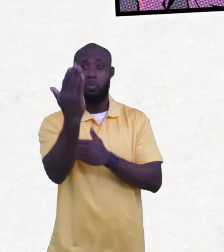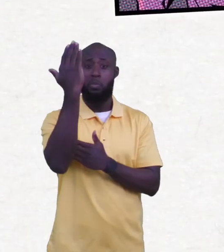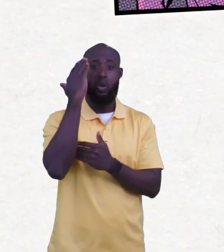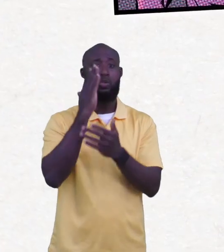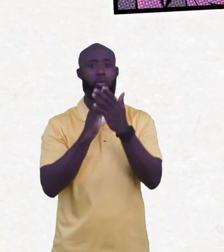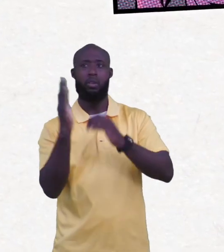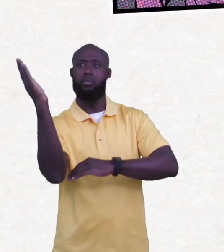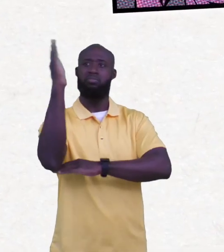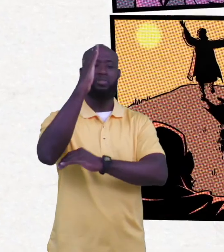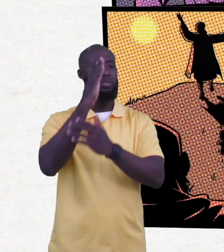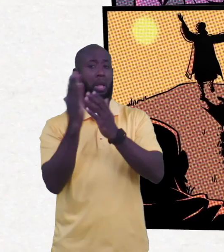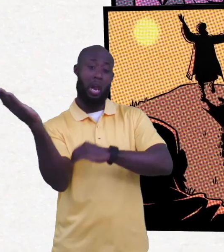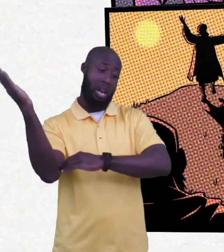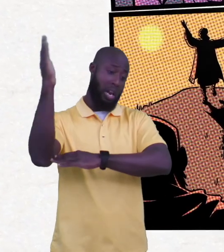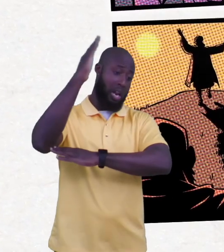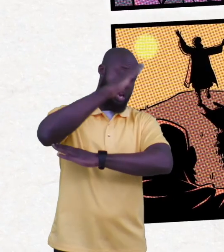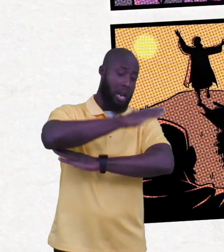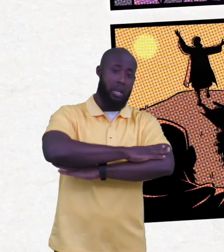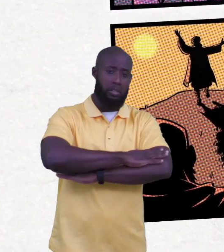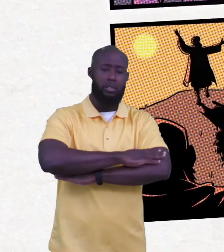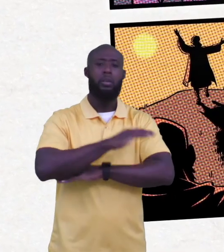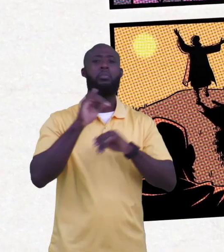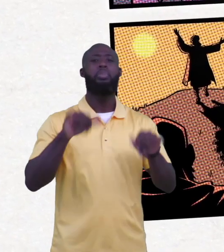in the morning, later in the day, and even towards the end of the day.